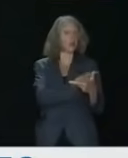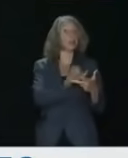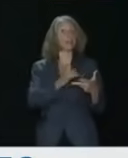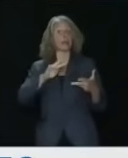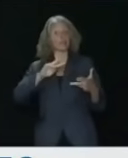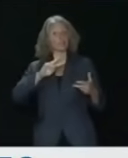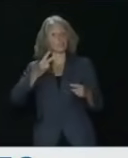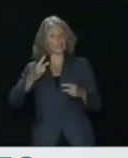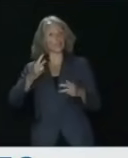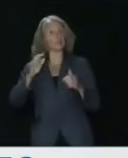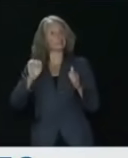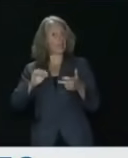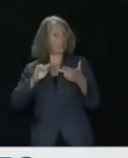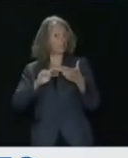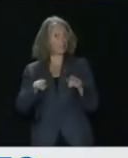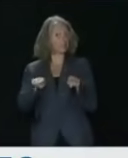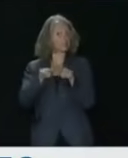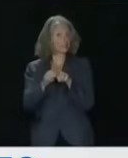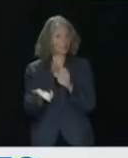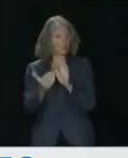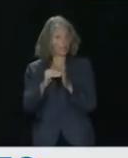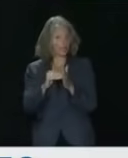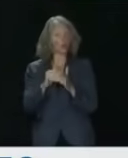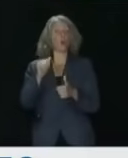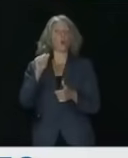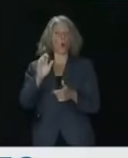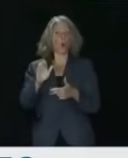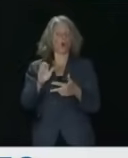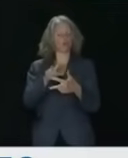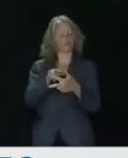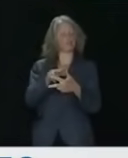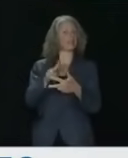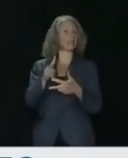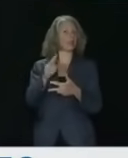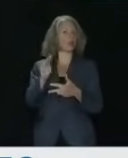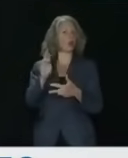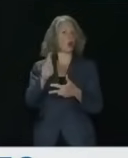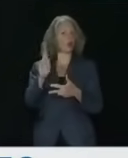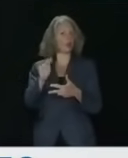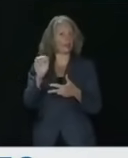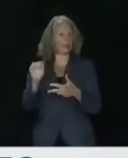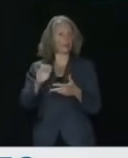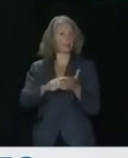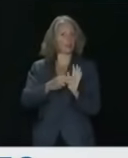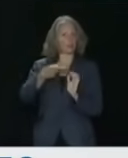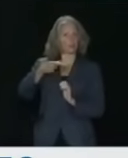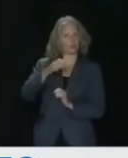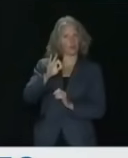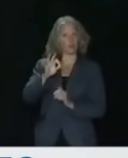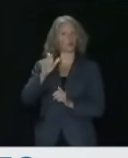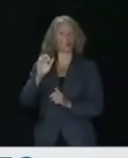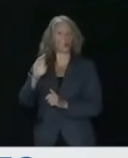ASTRAZENECA COVE SHIELD VACCINE